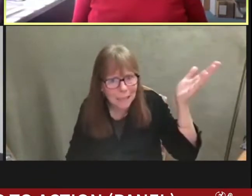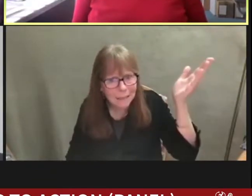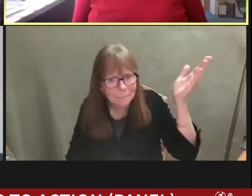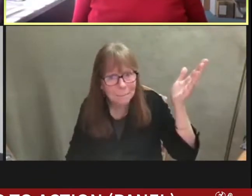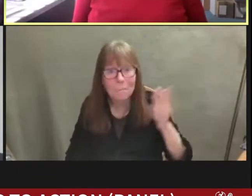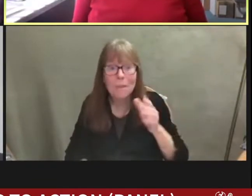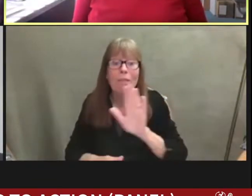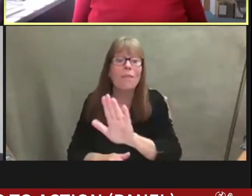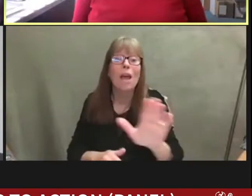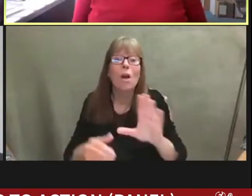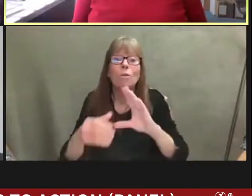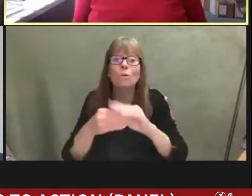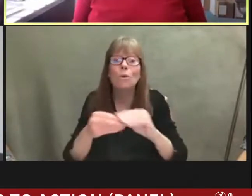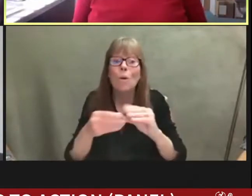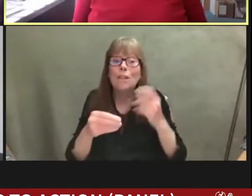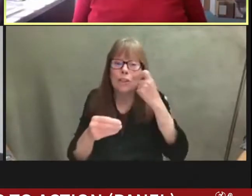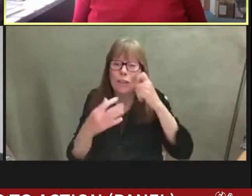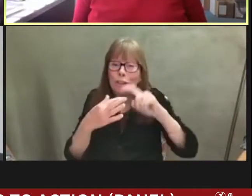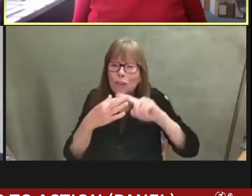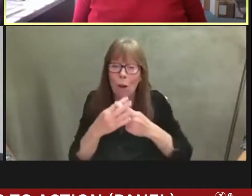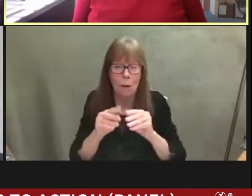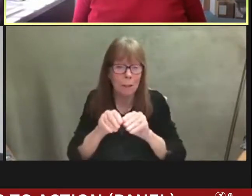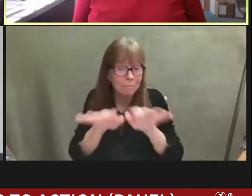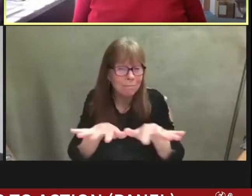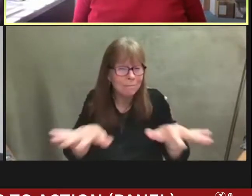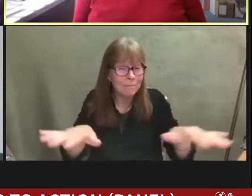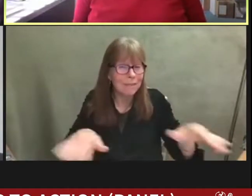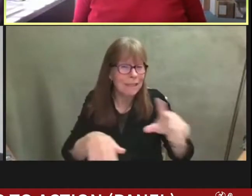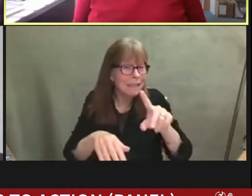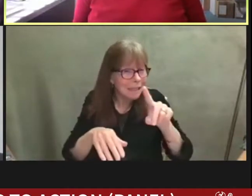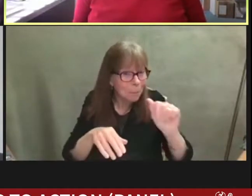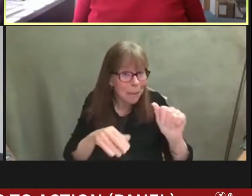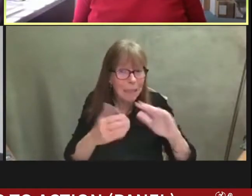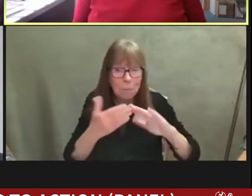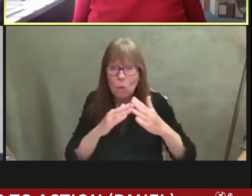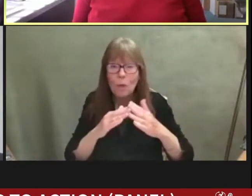be heard within the disability community, within the autistic community, within the